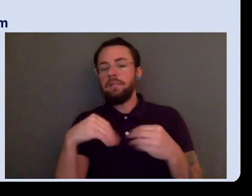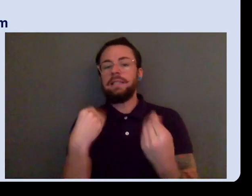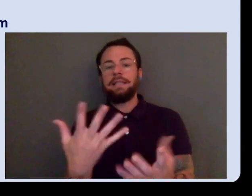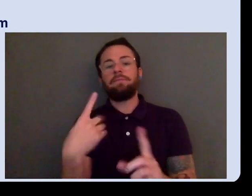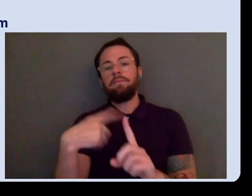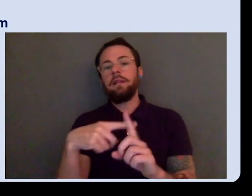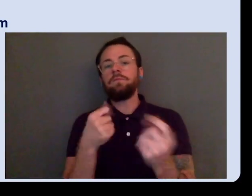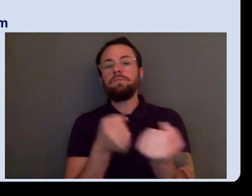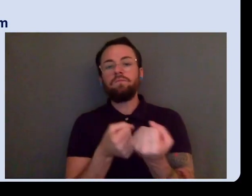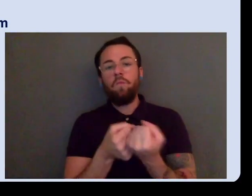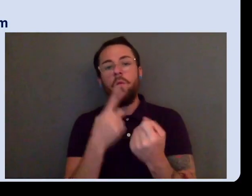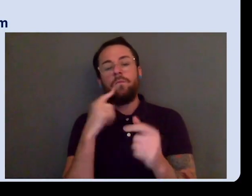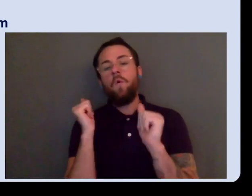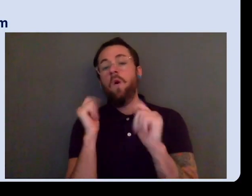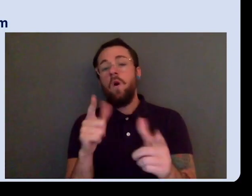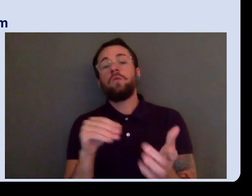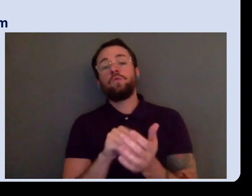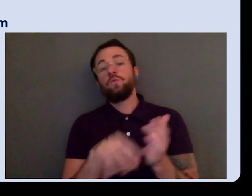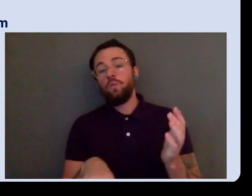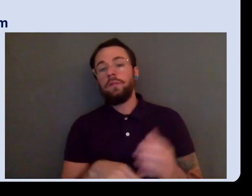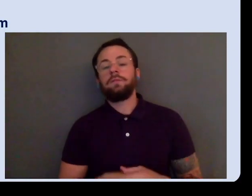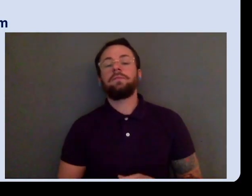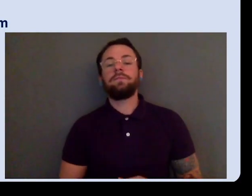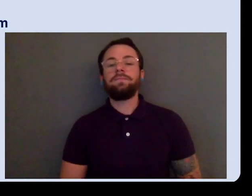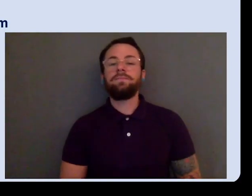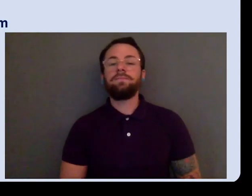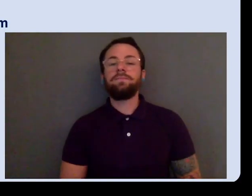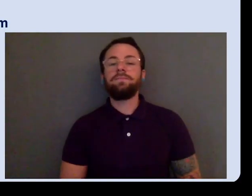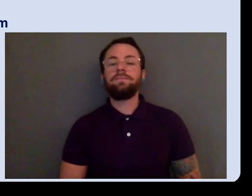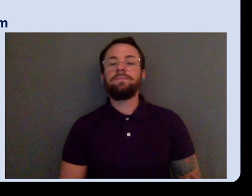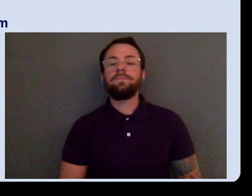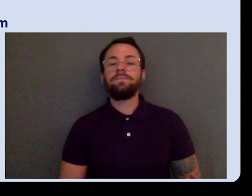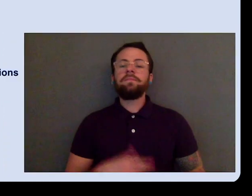All of this can lead to life satisfaction which is obviously incredible important.